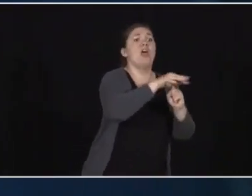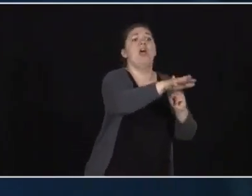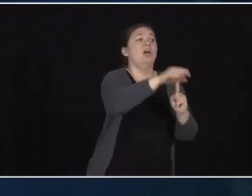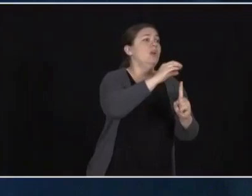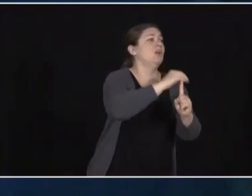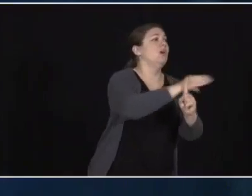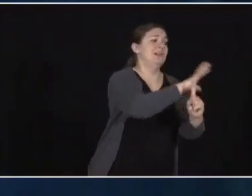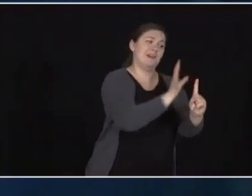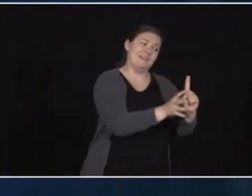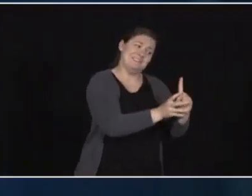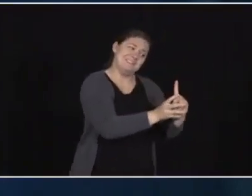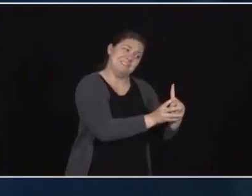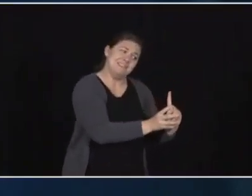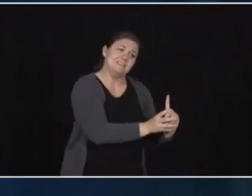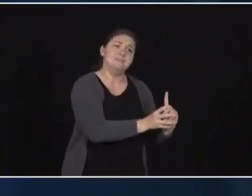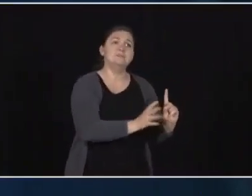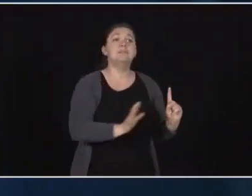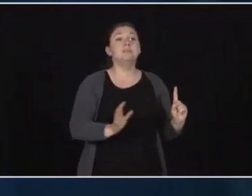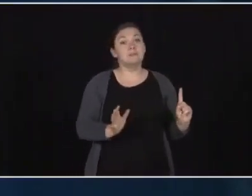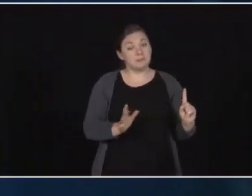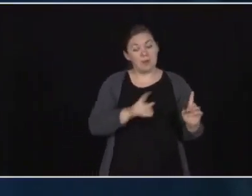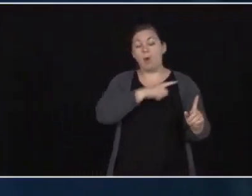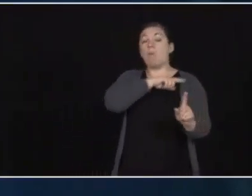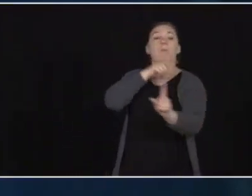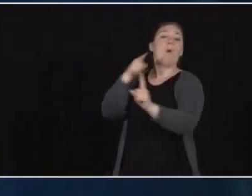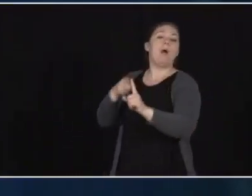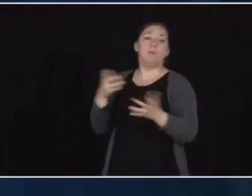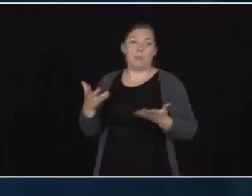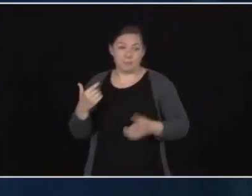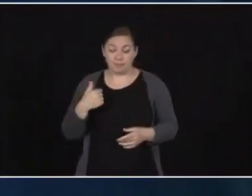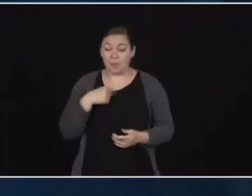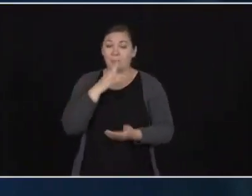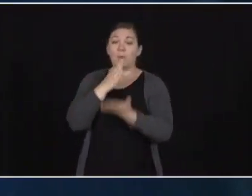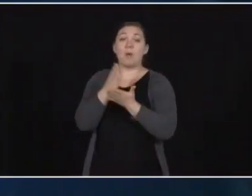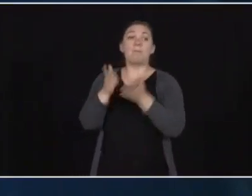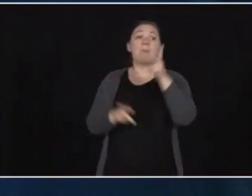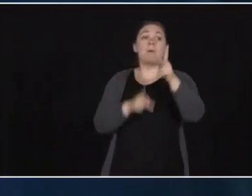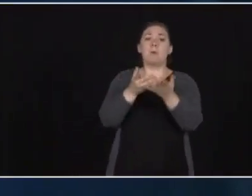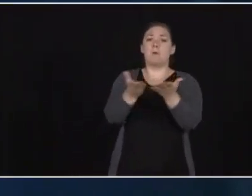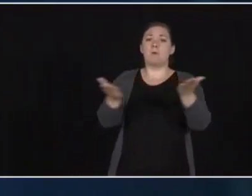and as we go back to the asymptomatic portion of the triangle